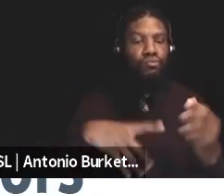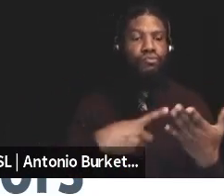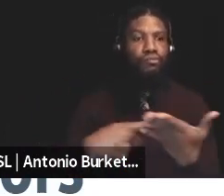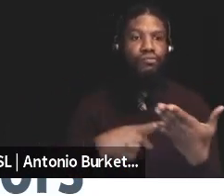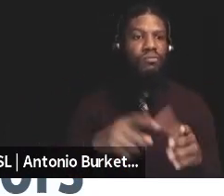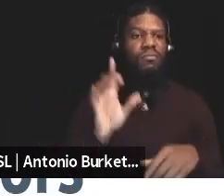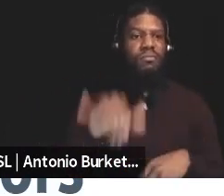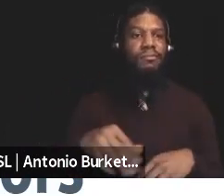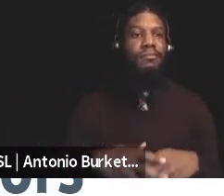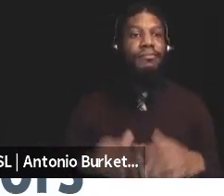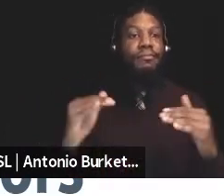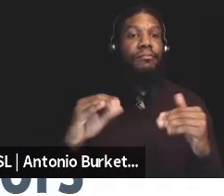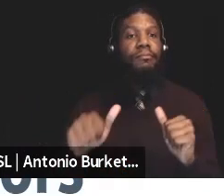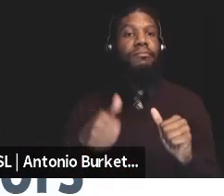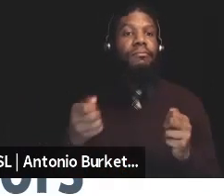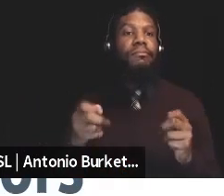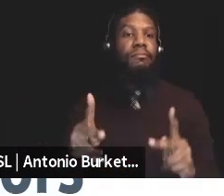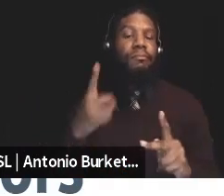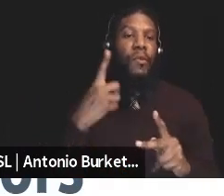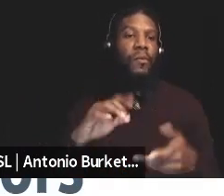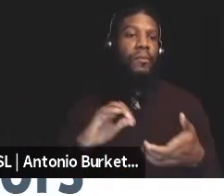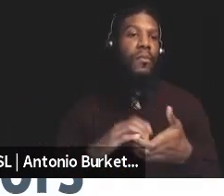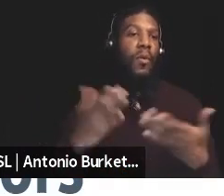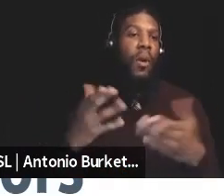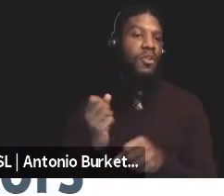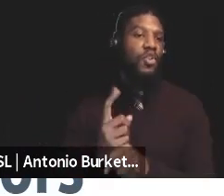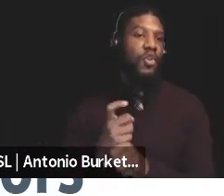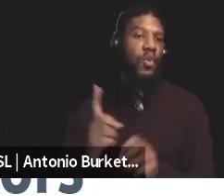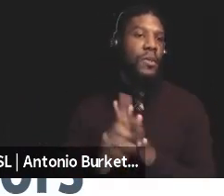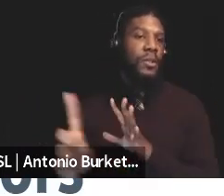collaboration and community for my writing center is our yearly retreat. This retreat is led by one